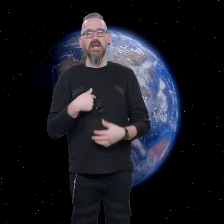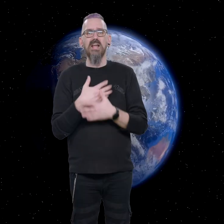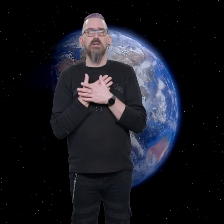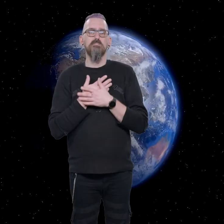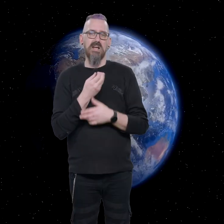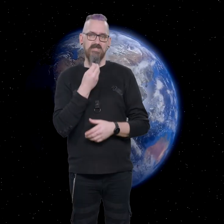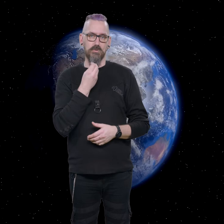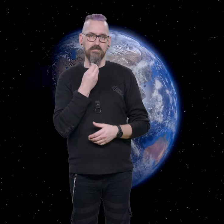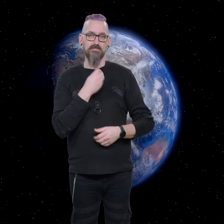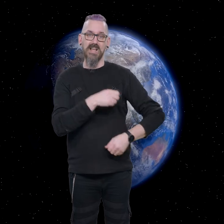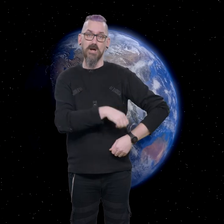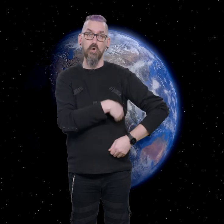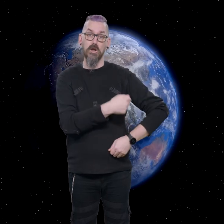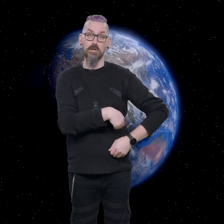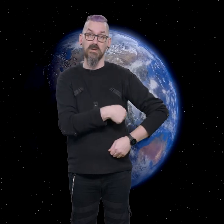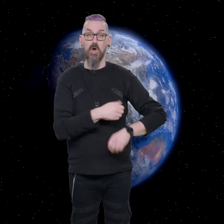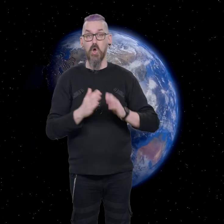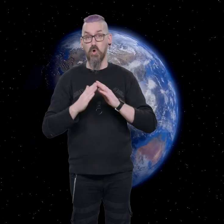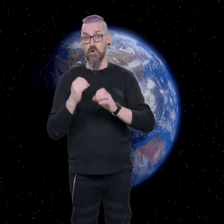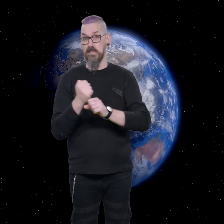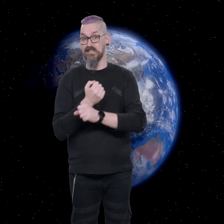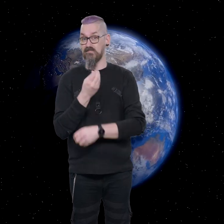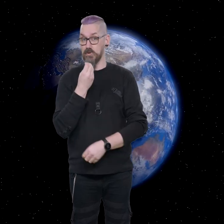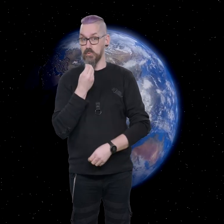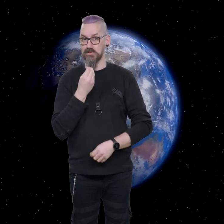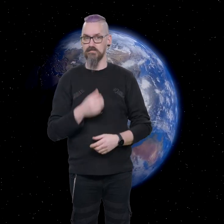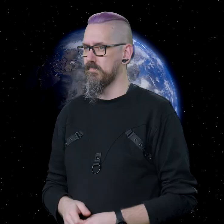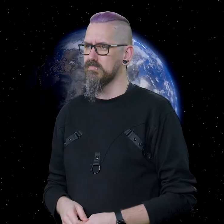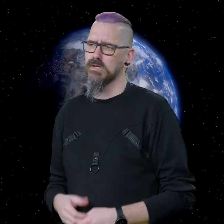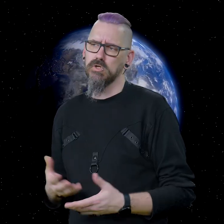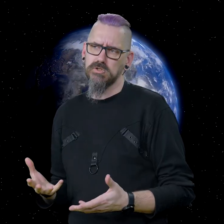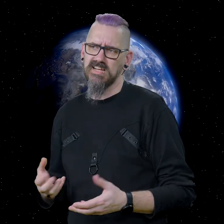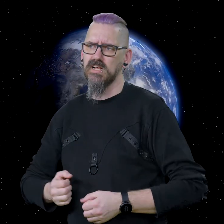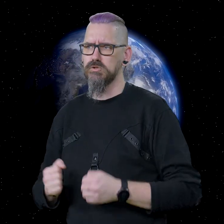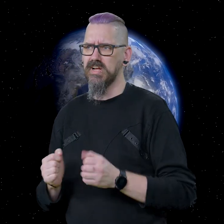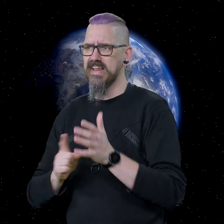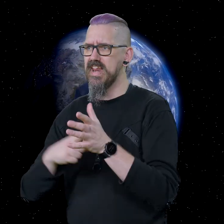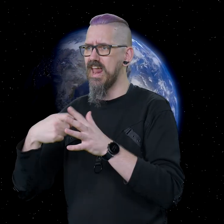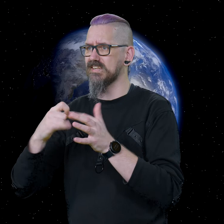I love my food, I cook a lot of homemade food, Such as Chicken Laksa,